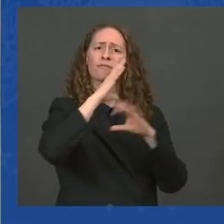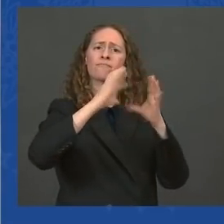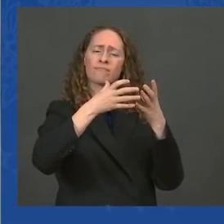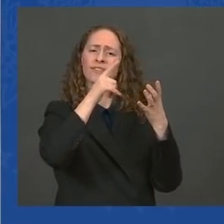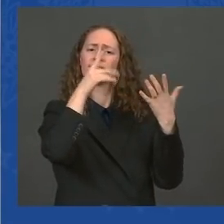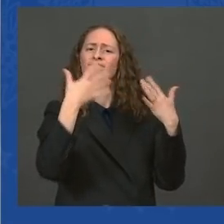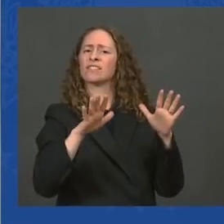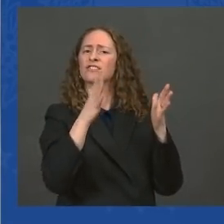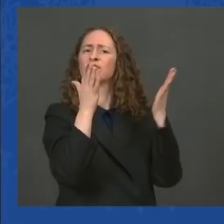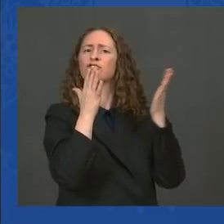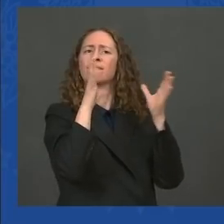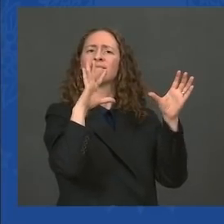All right. Here we go.